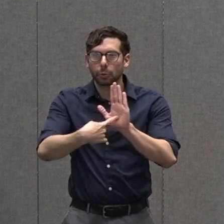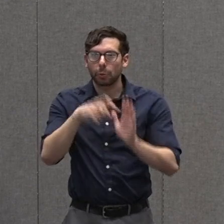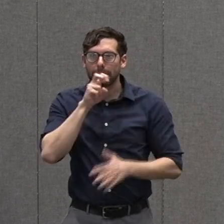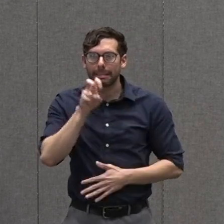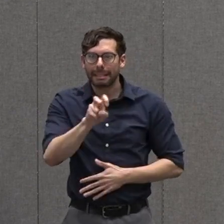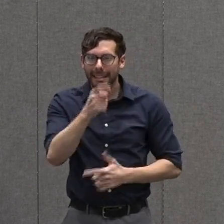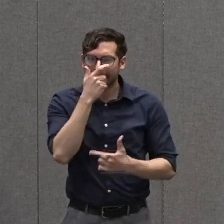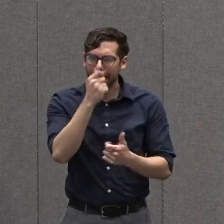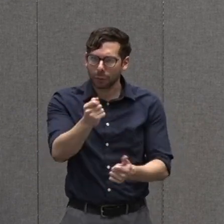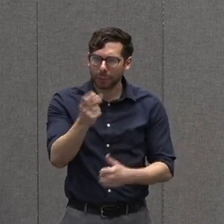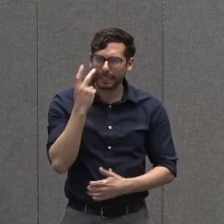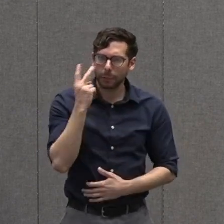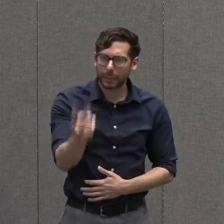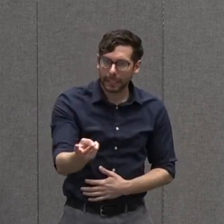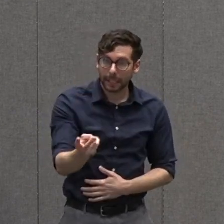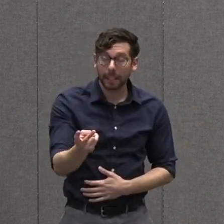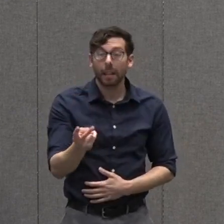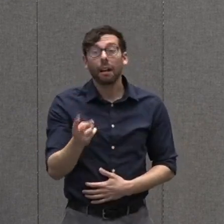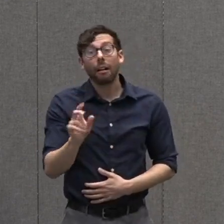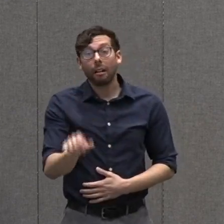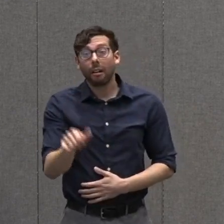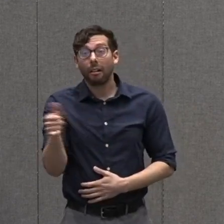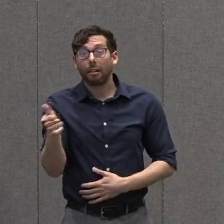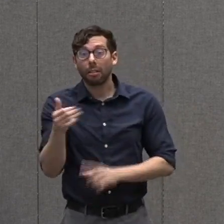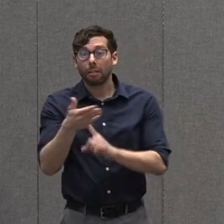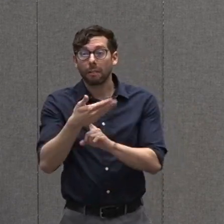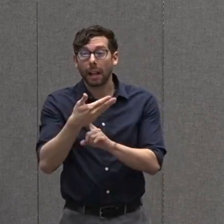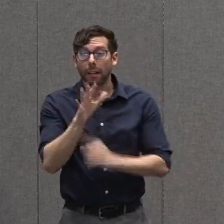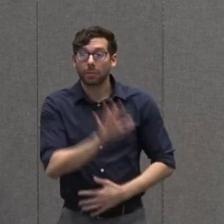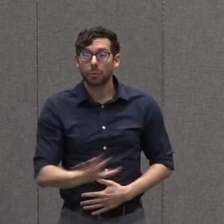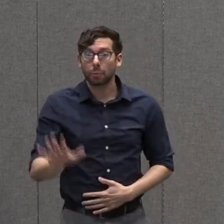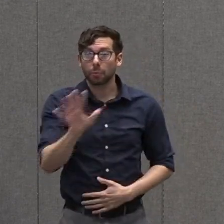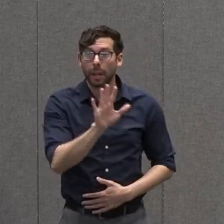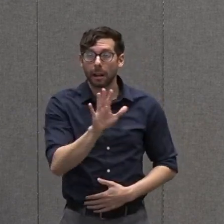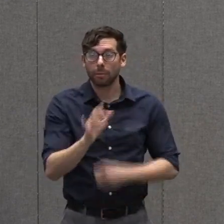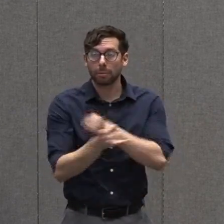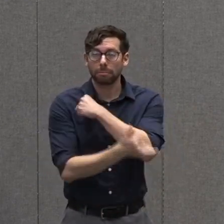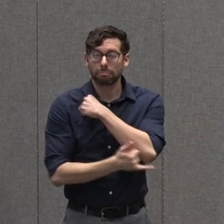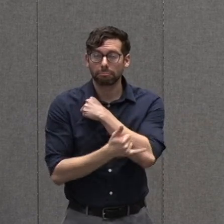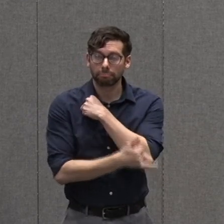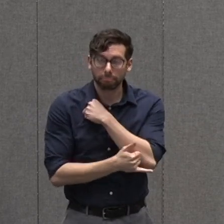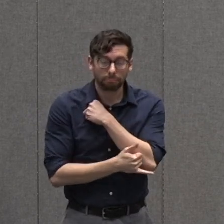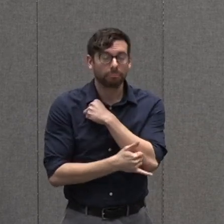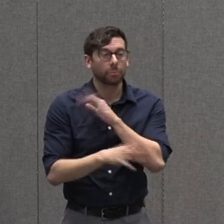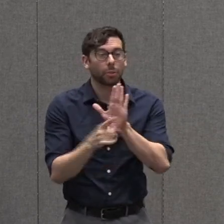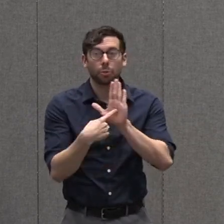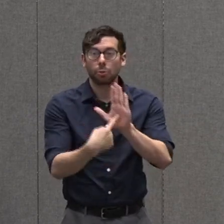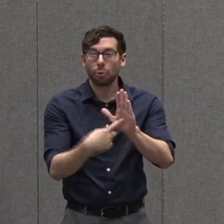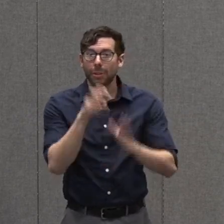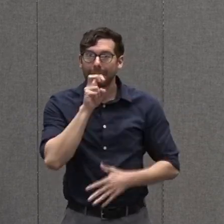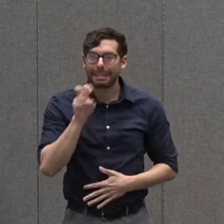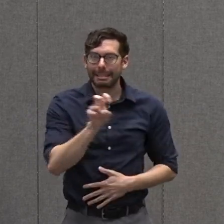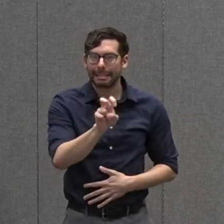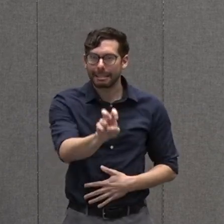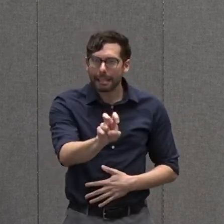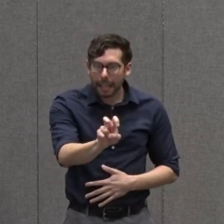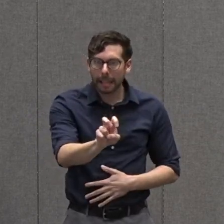And there are other flags from around this country, in our history, where the snake has been a key figure in the graphics of the flag.